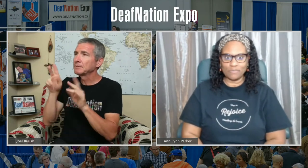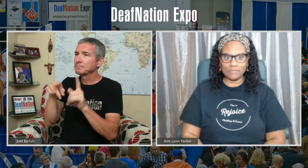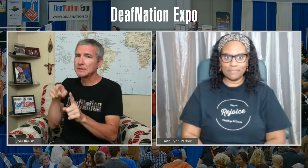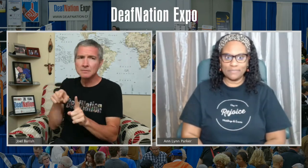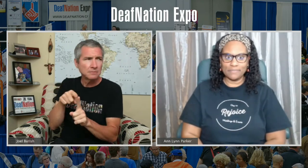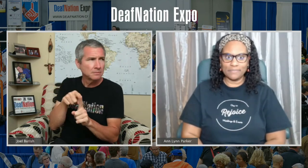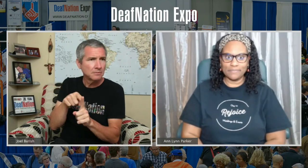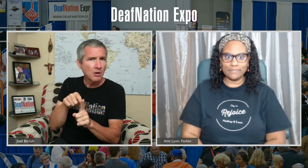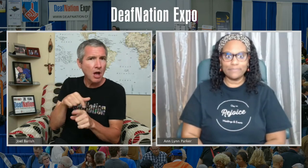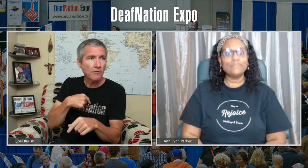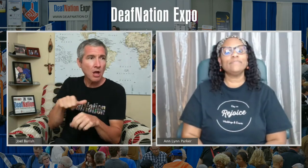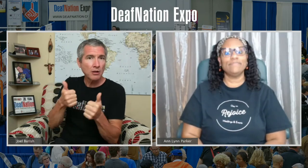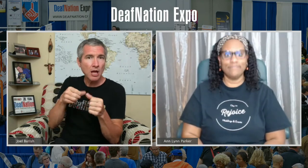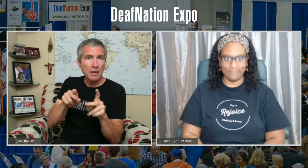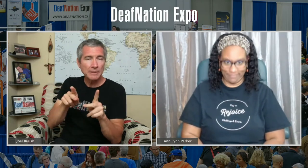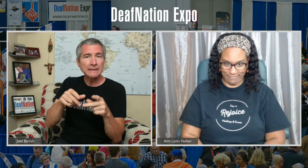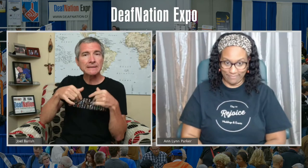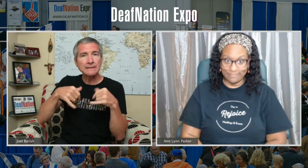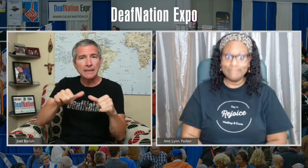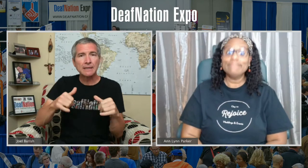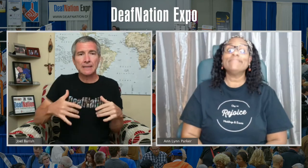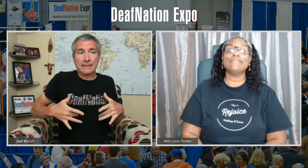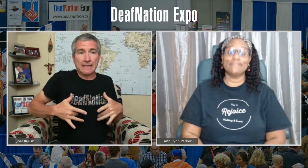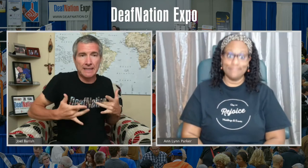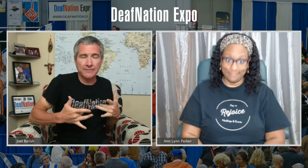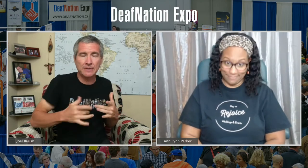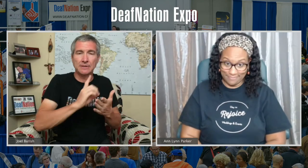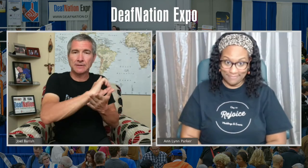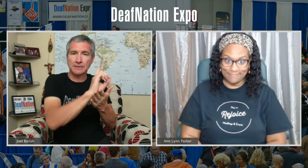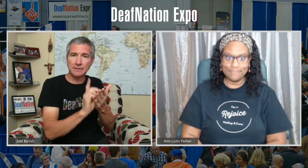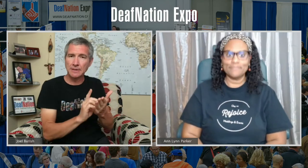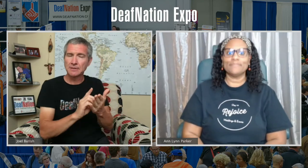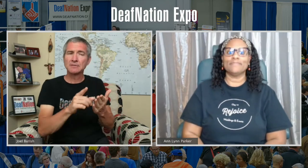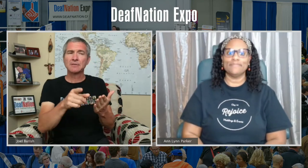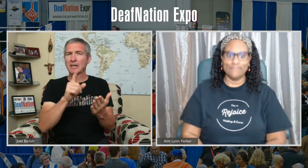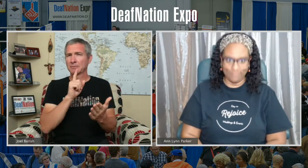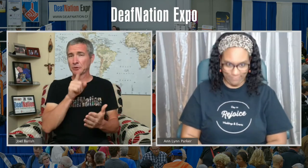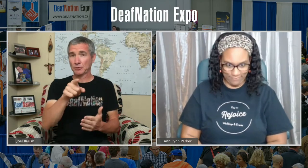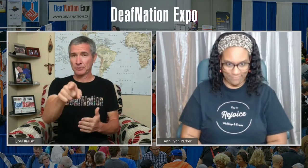You can’t give up, but find other opportunities that are still related to events.